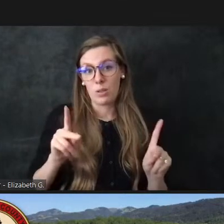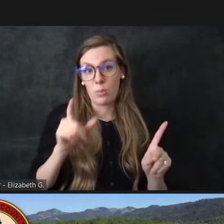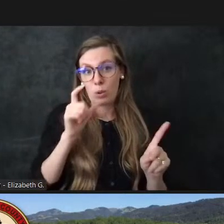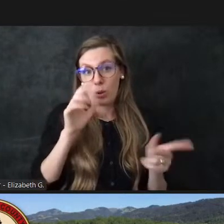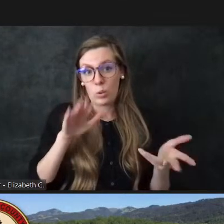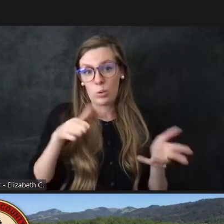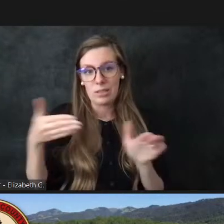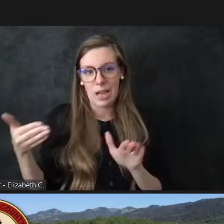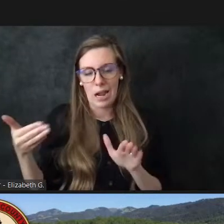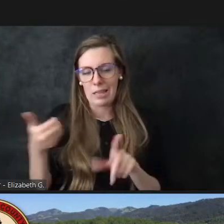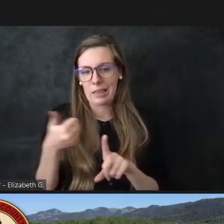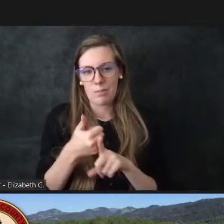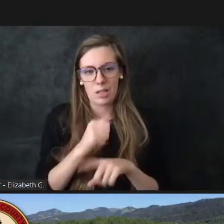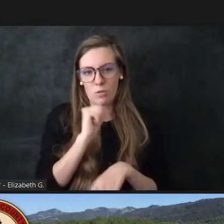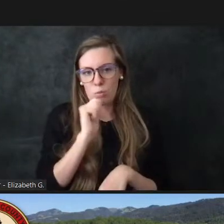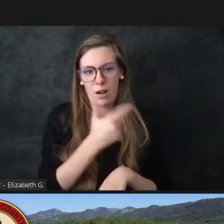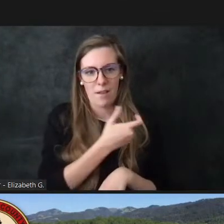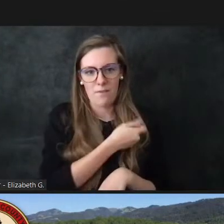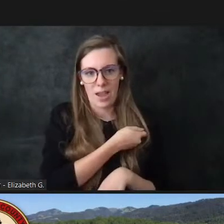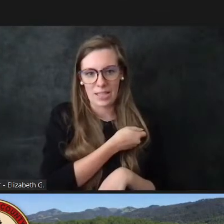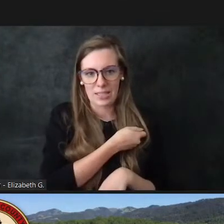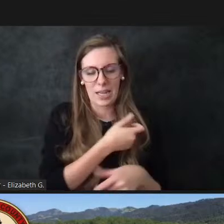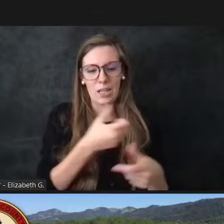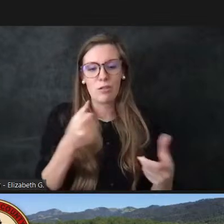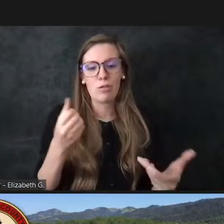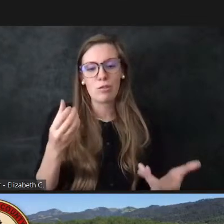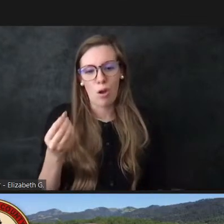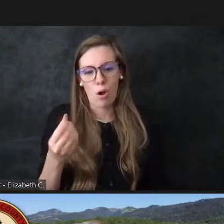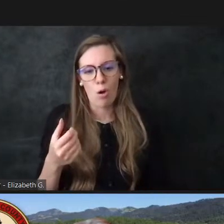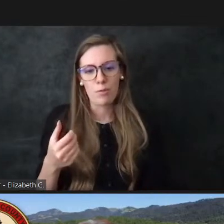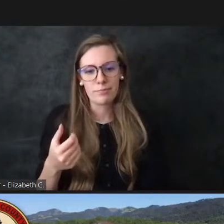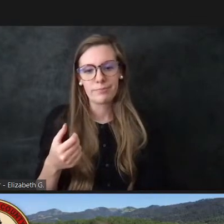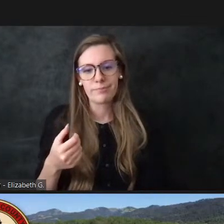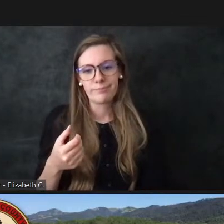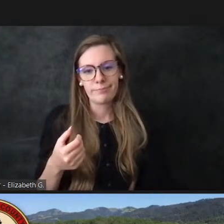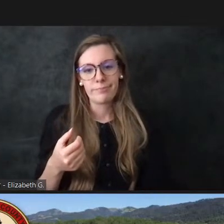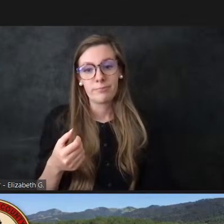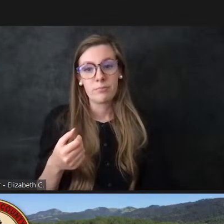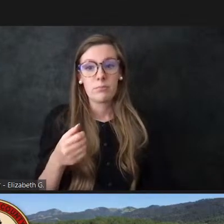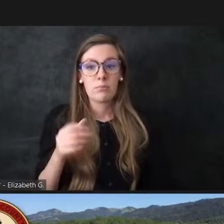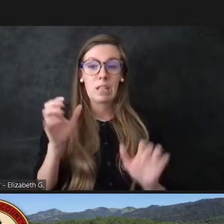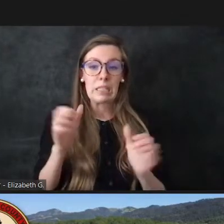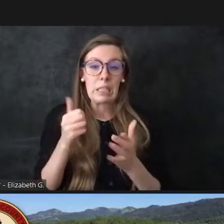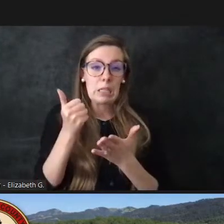So those are the people that don't have the vaccine. So WEA notice that vaccine past work